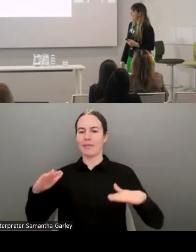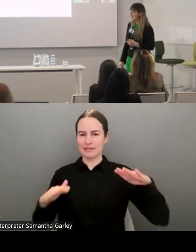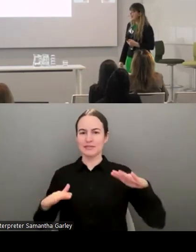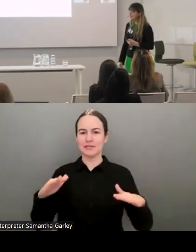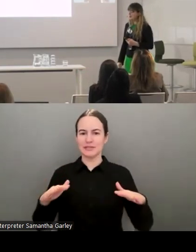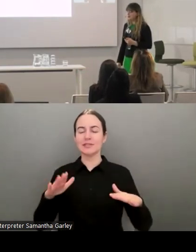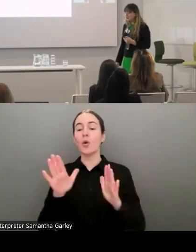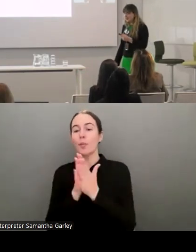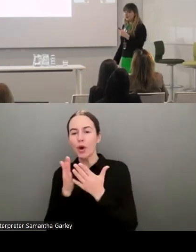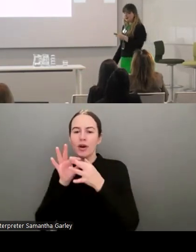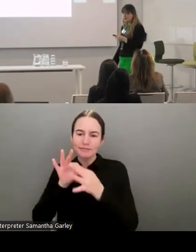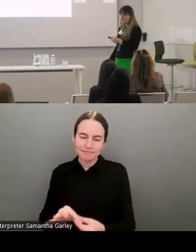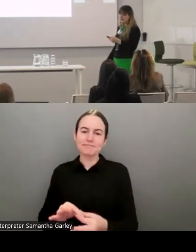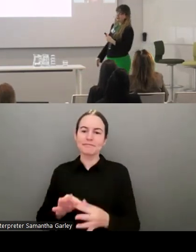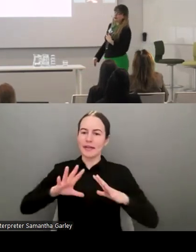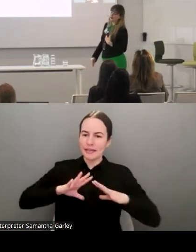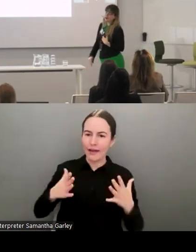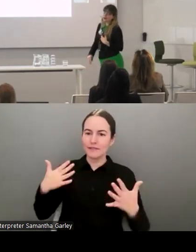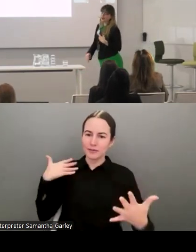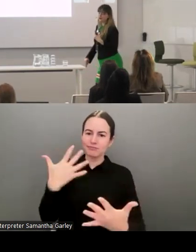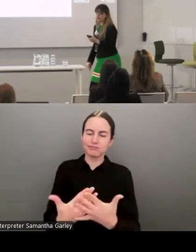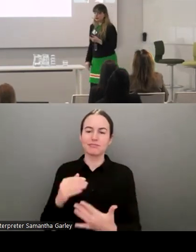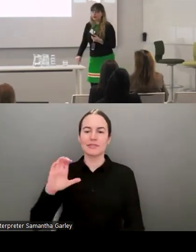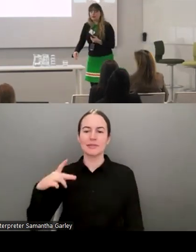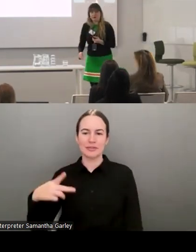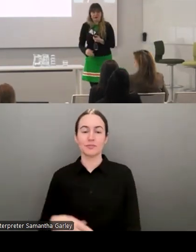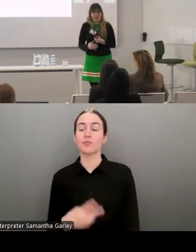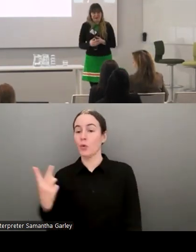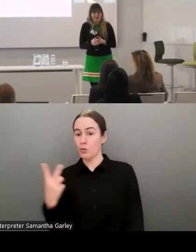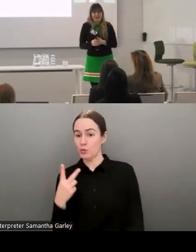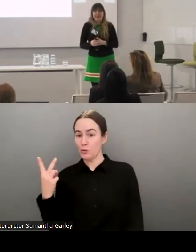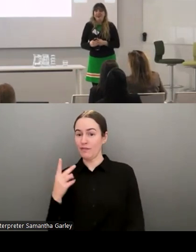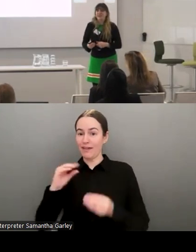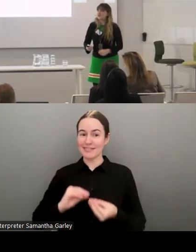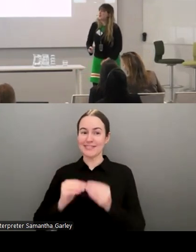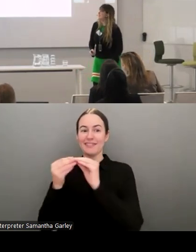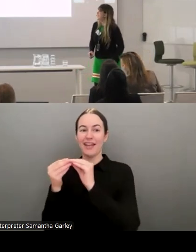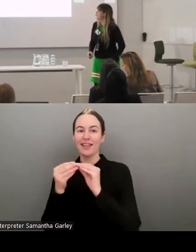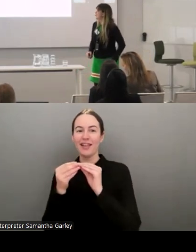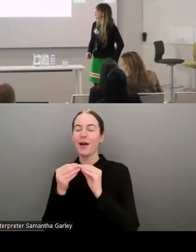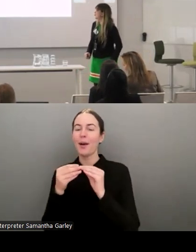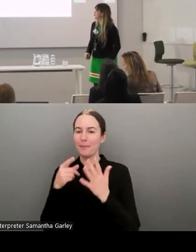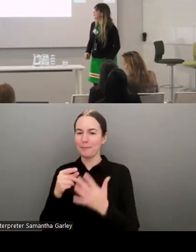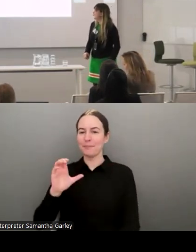And then together with him, we developed what we called the school for crypto trees. So instead of him.